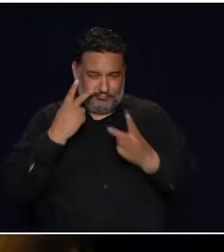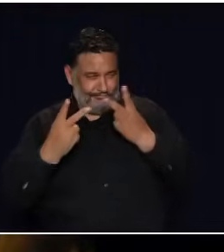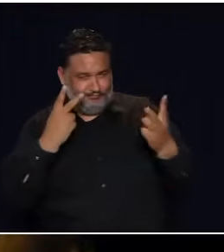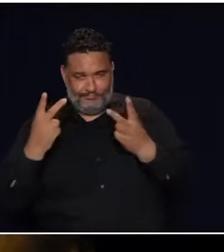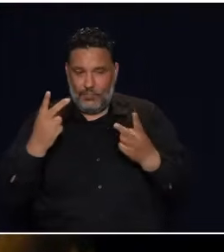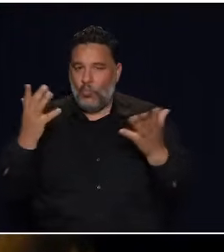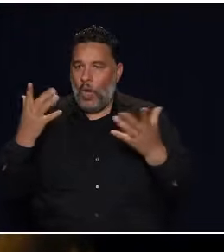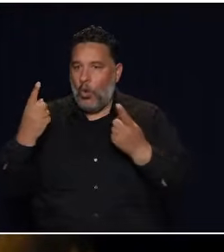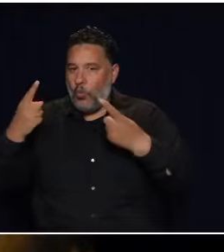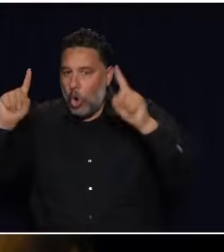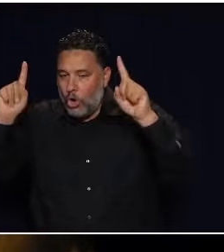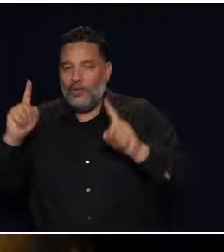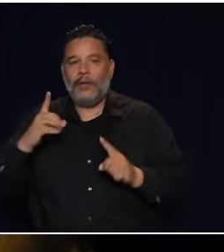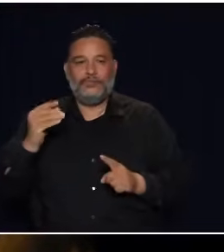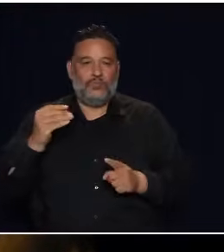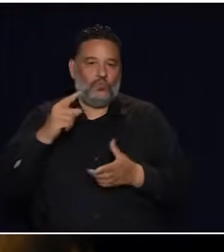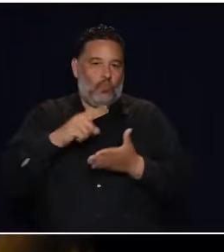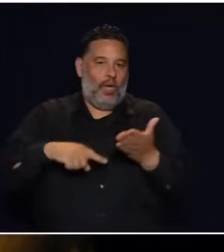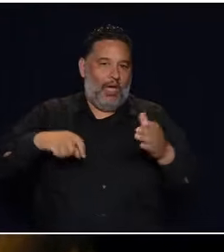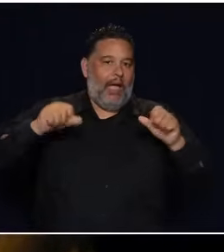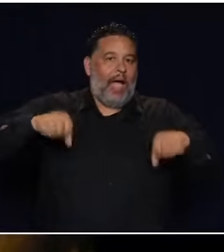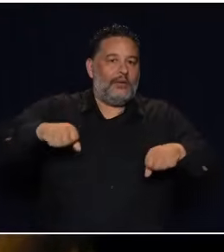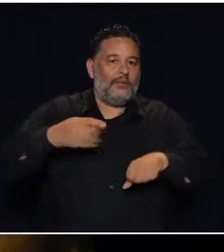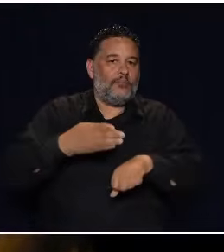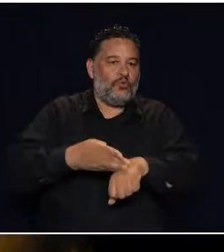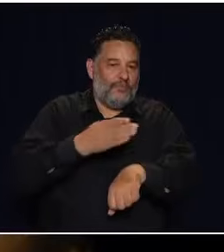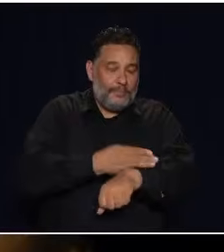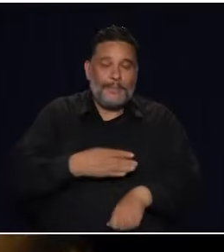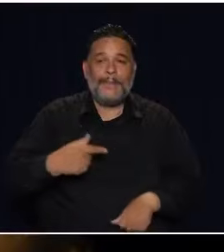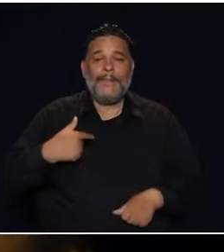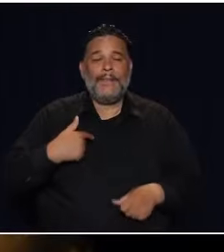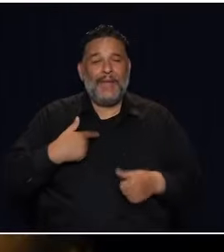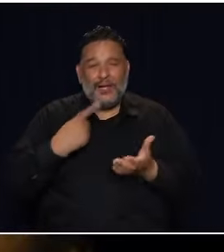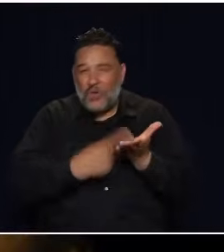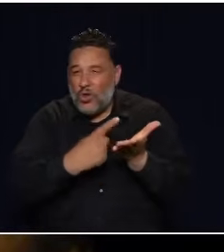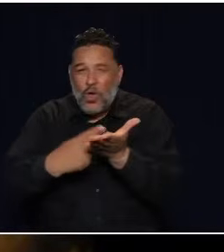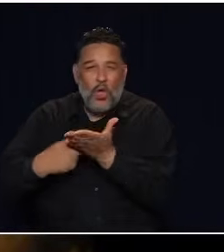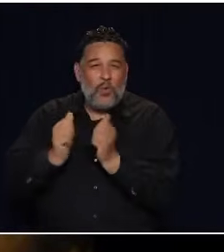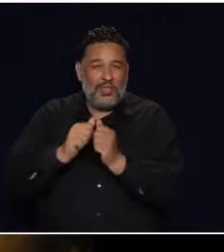AND WHAT I HAVE KNOWN IS WHAT